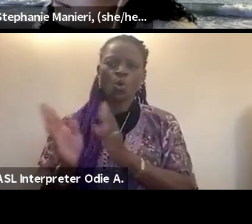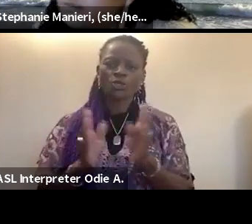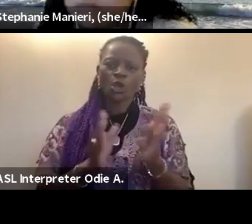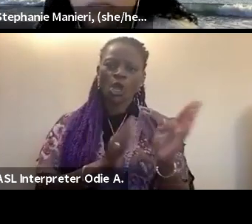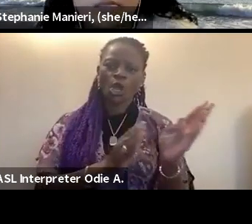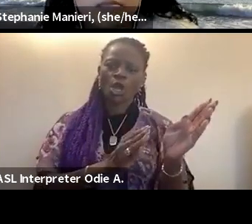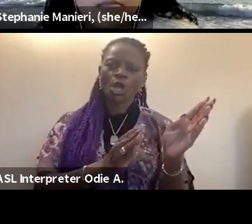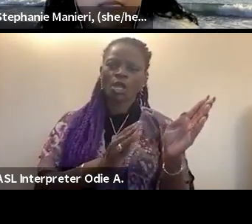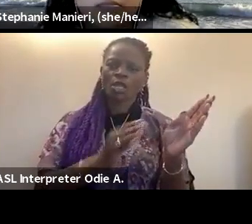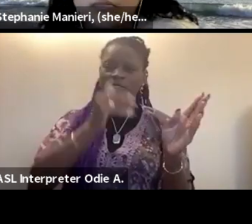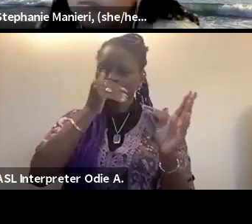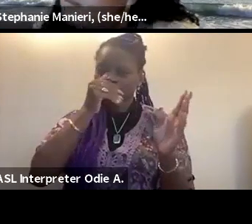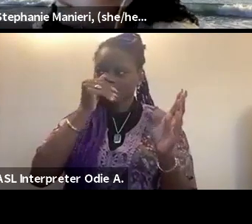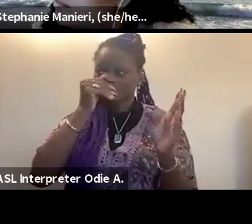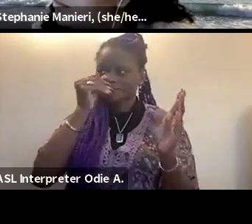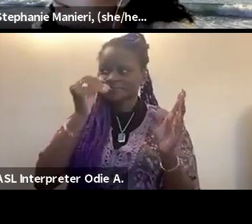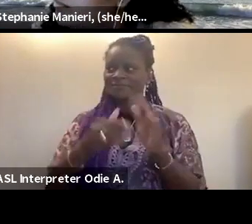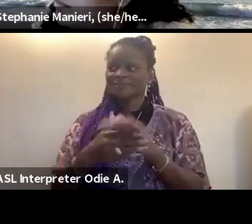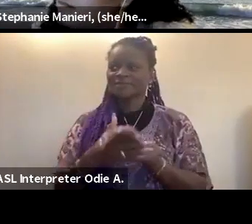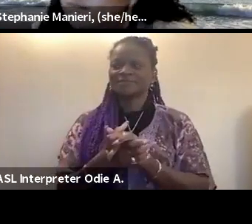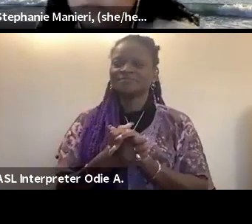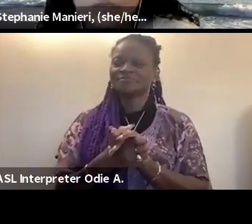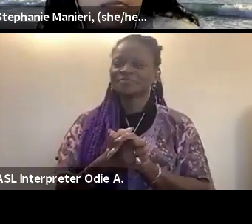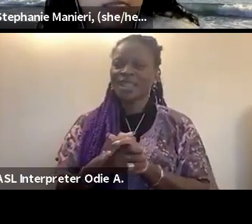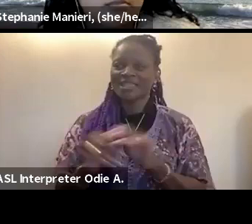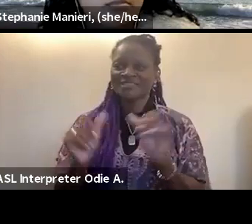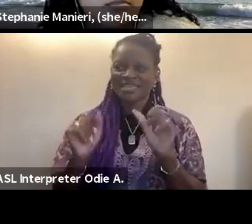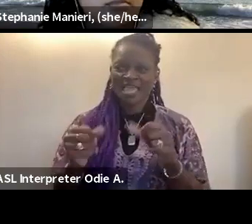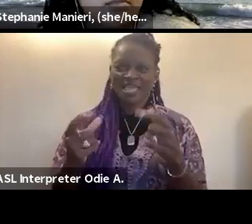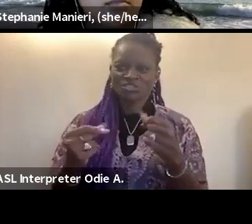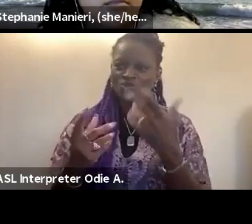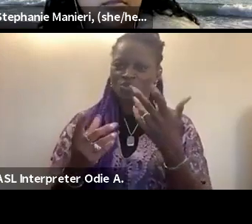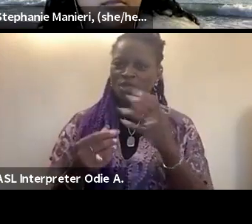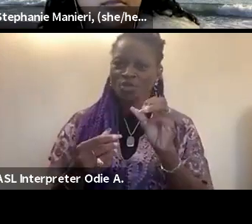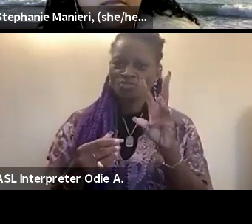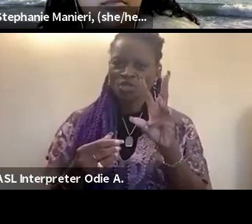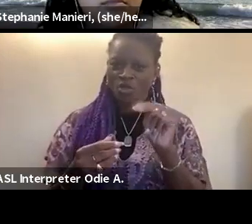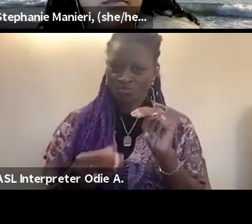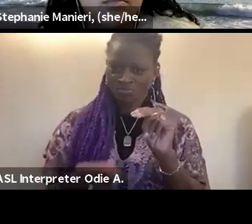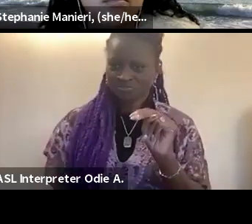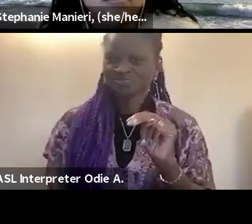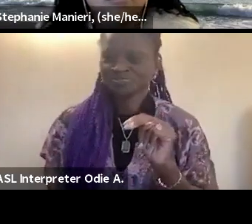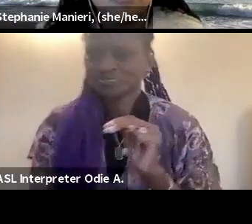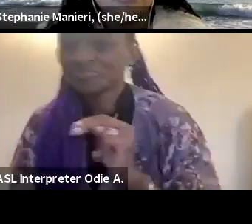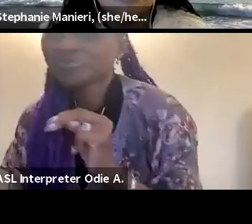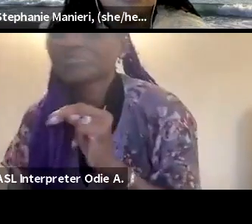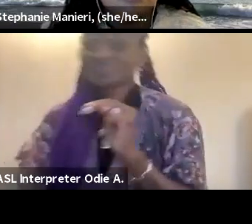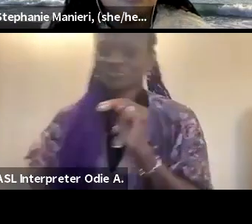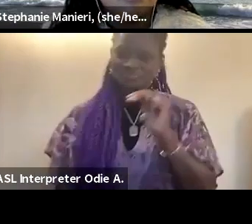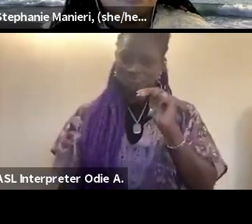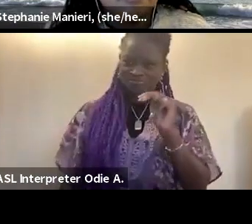businesses to opt in, and they can do that on their own time. Yeah, it's an option. It's important to know that. Yeah.